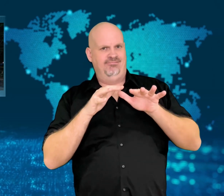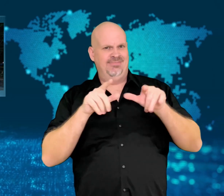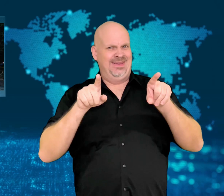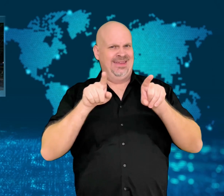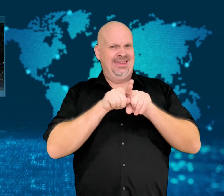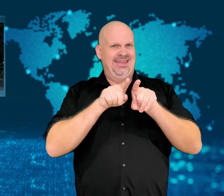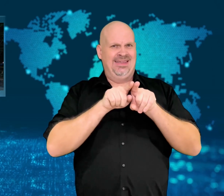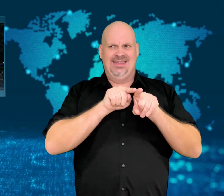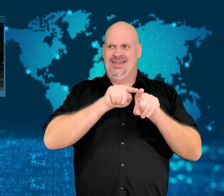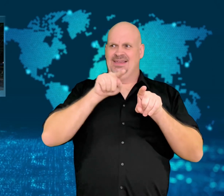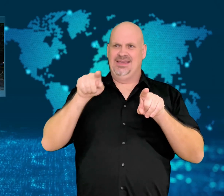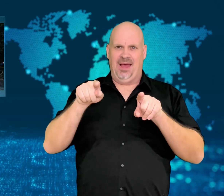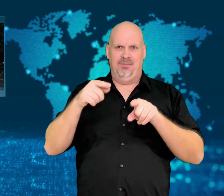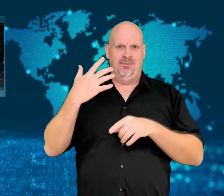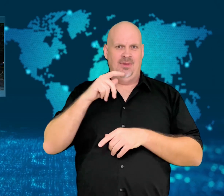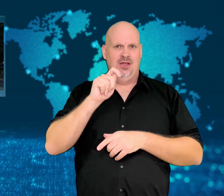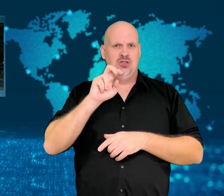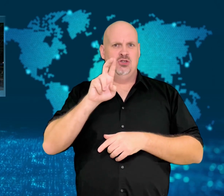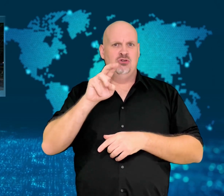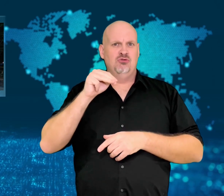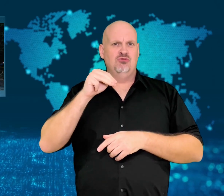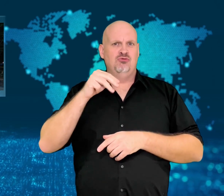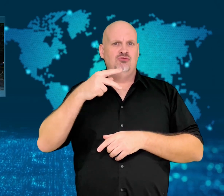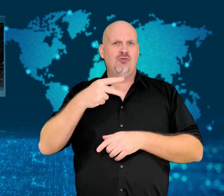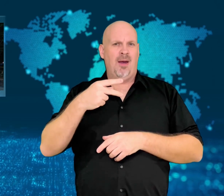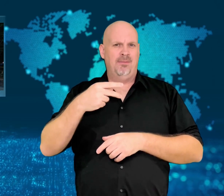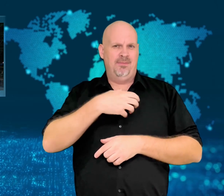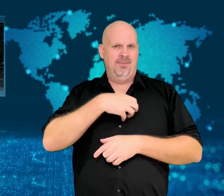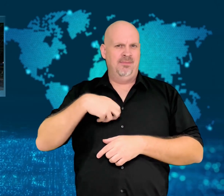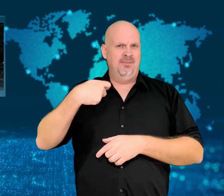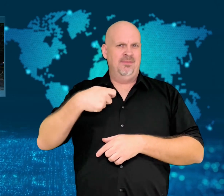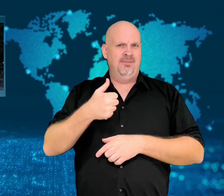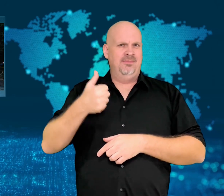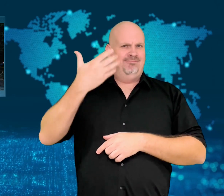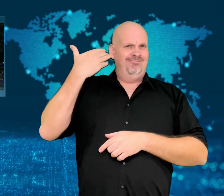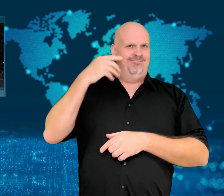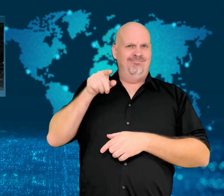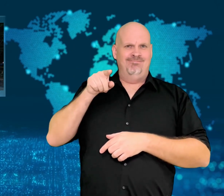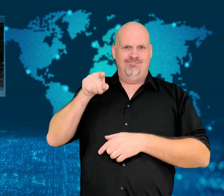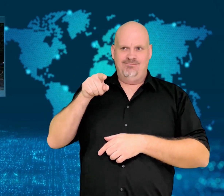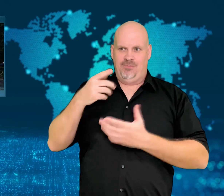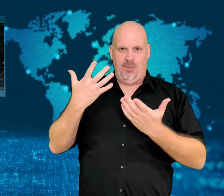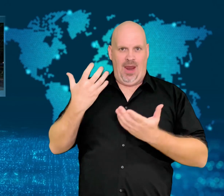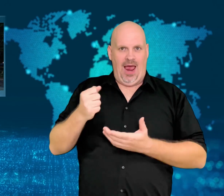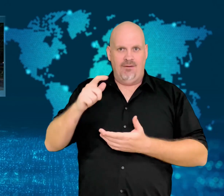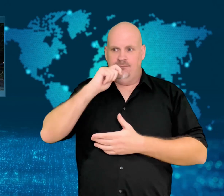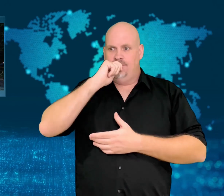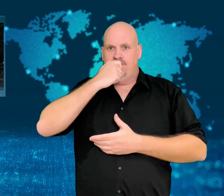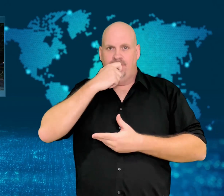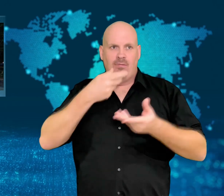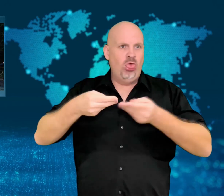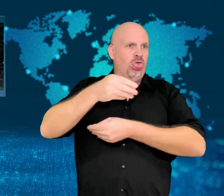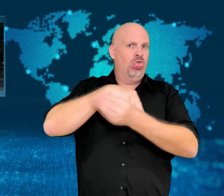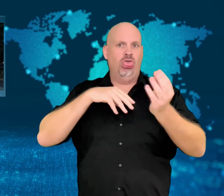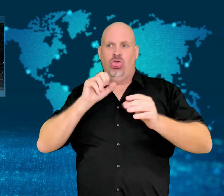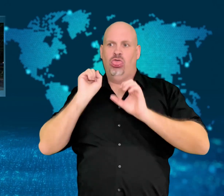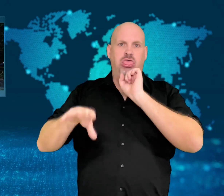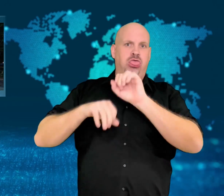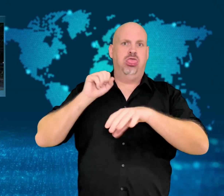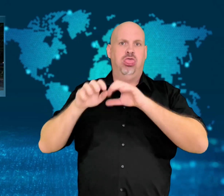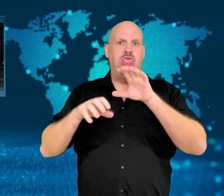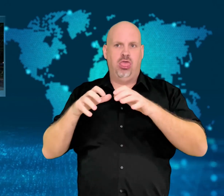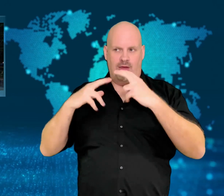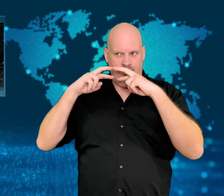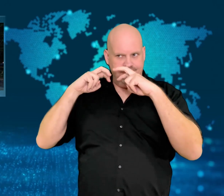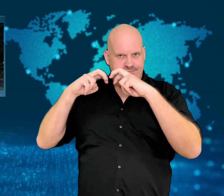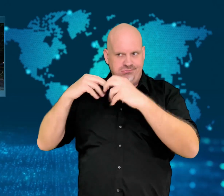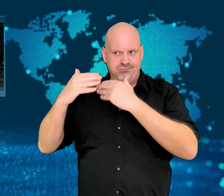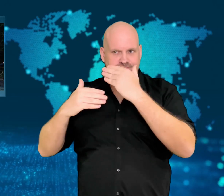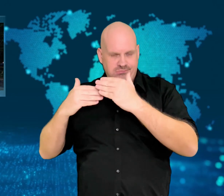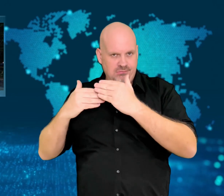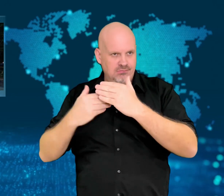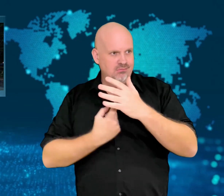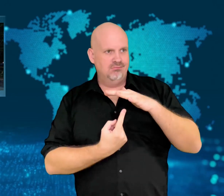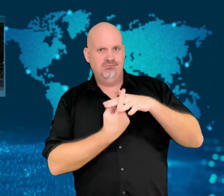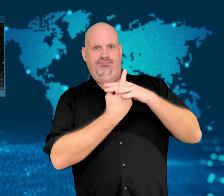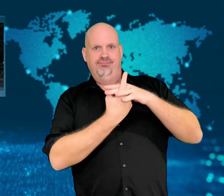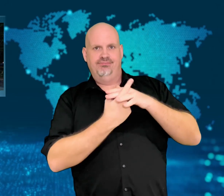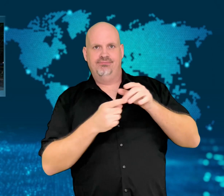now looking into President Donald Trump's alleged mishandling of classified materials.